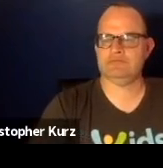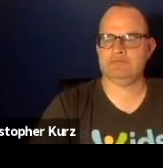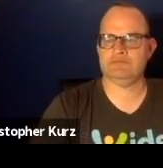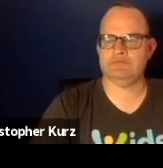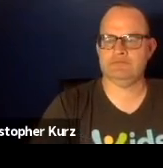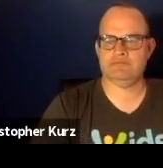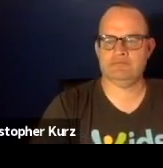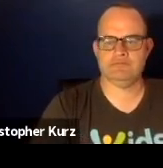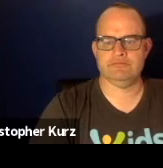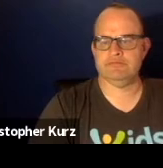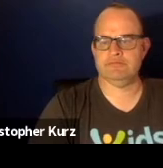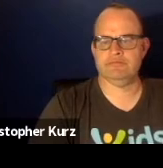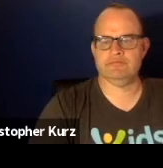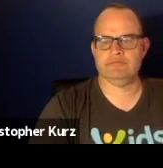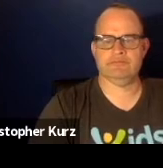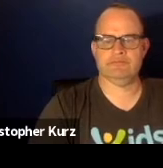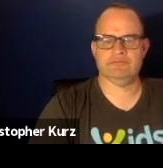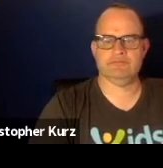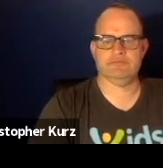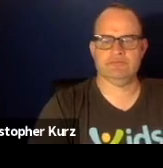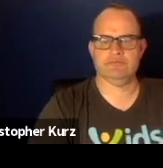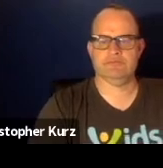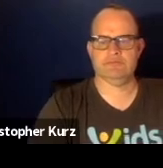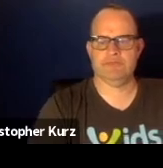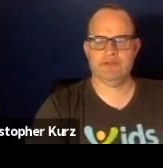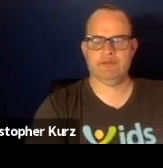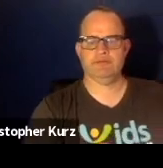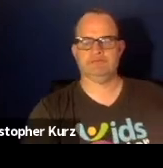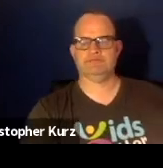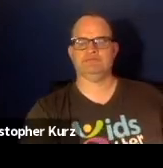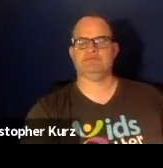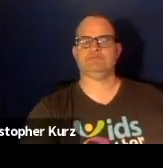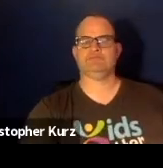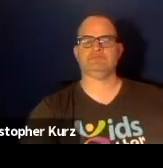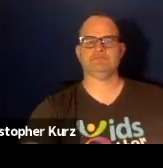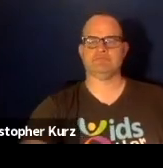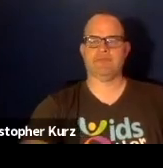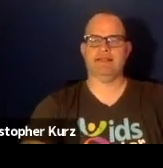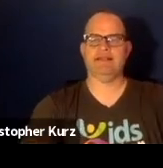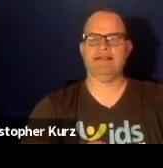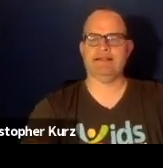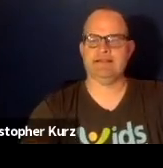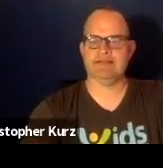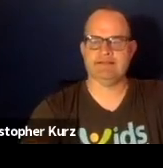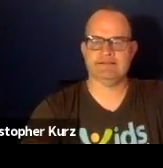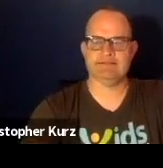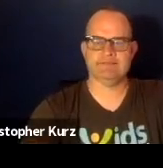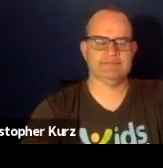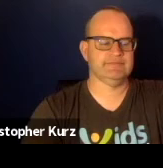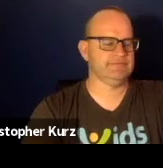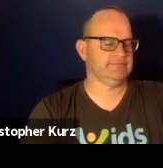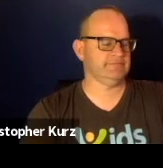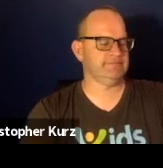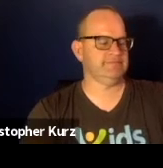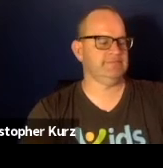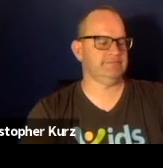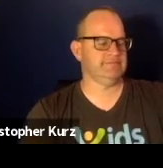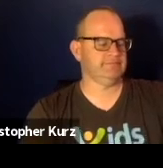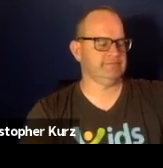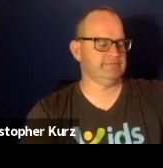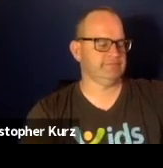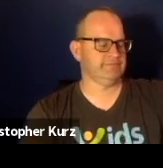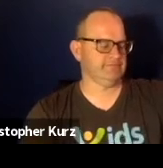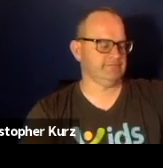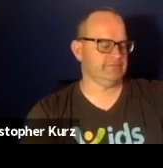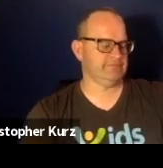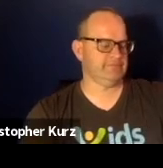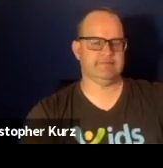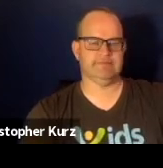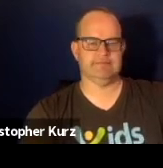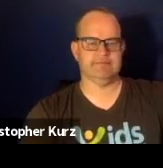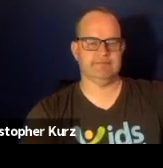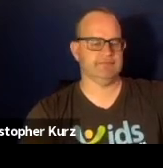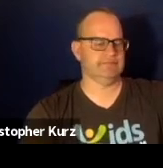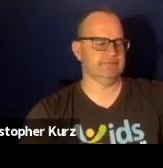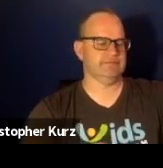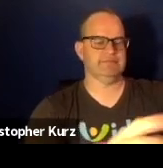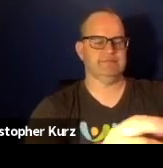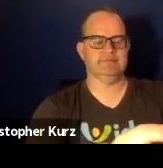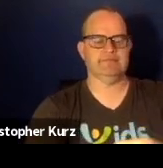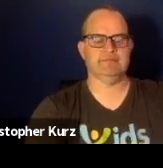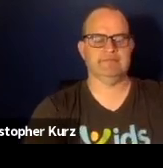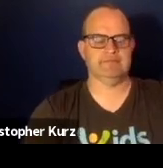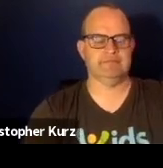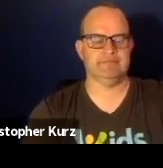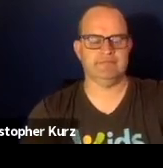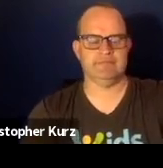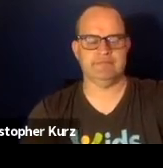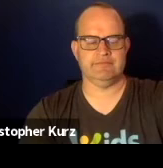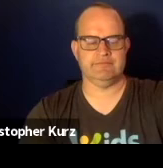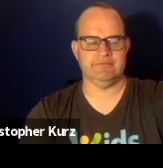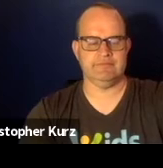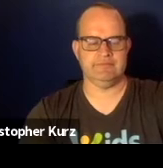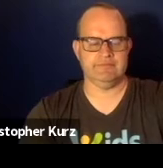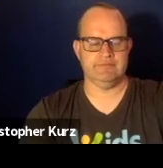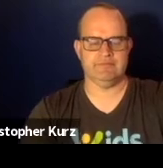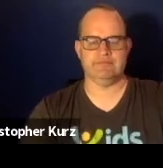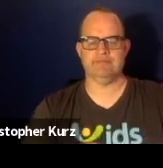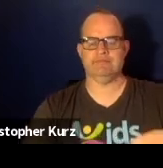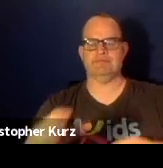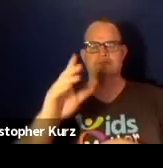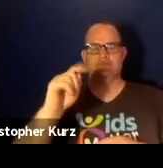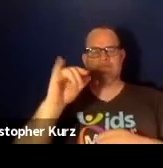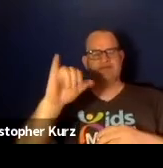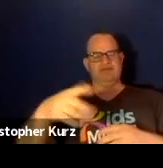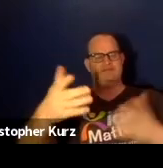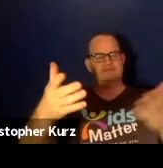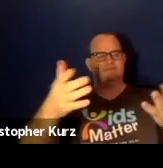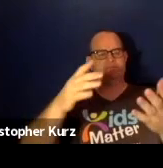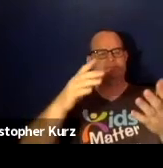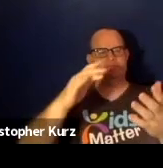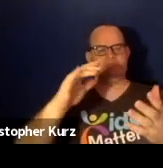and there you go.